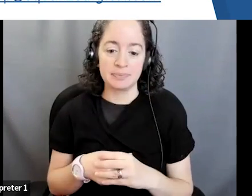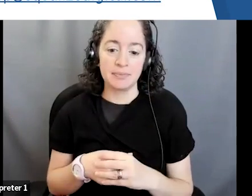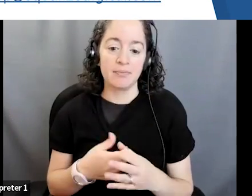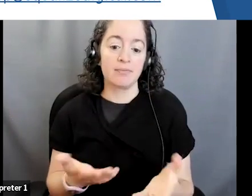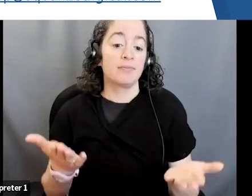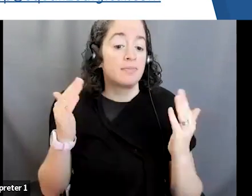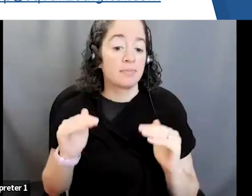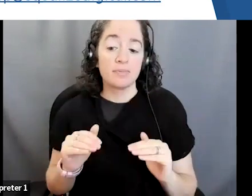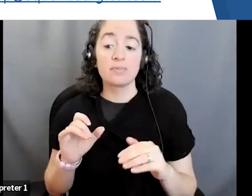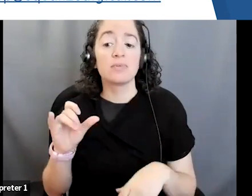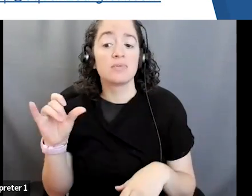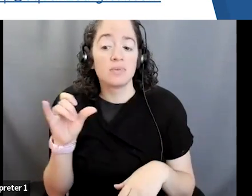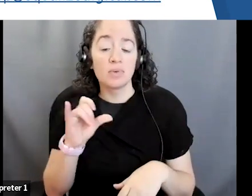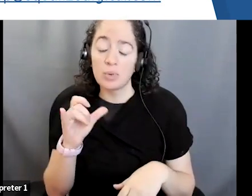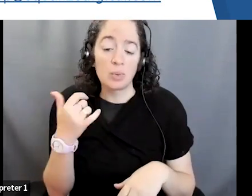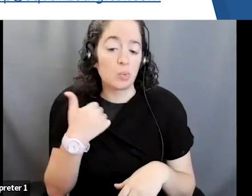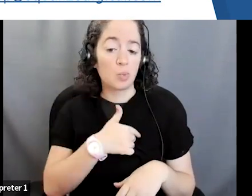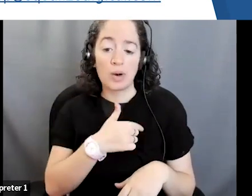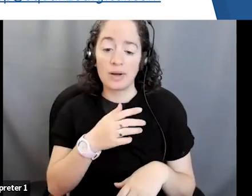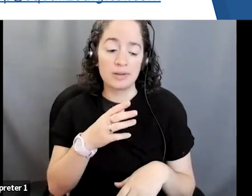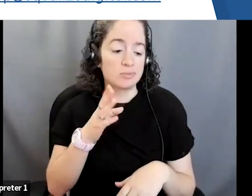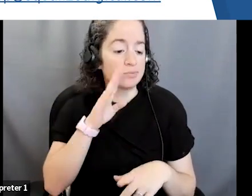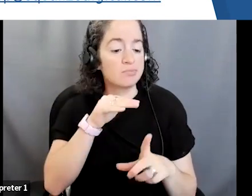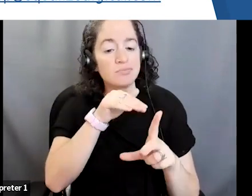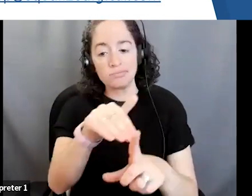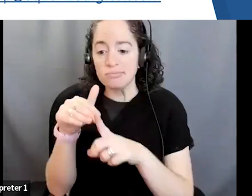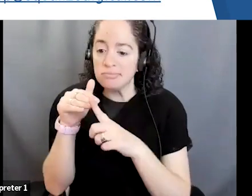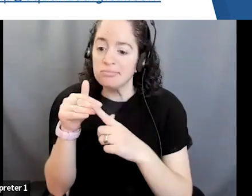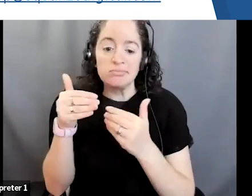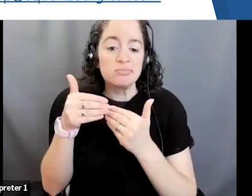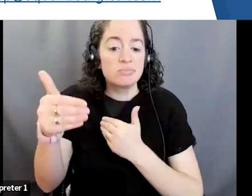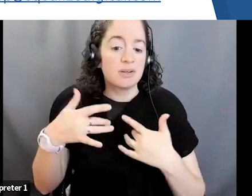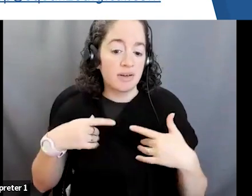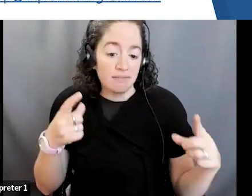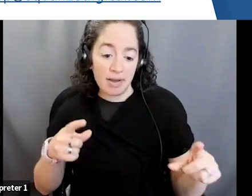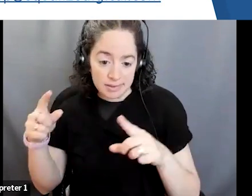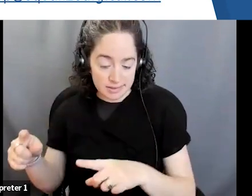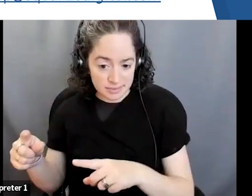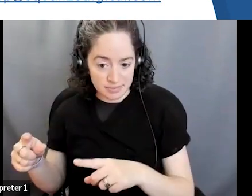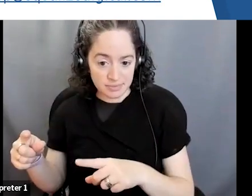We send out upcoming event reminders and we send a weekly newsletter